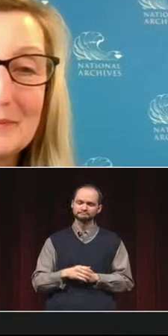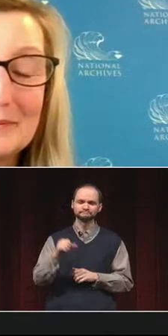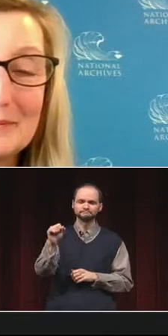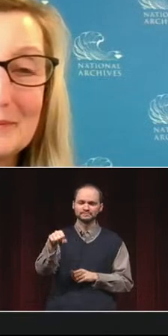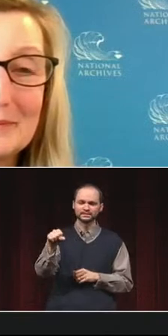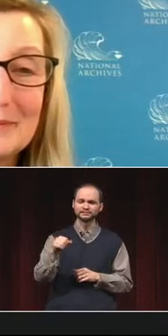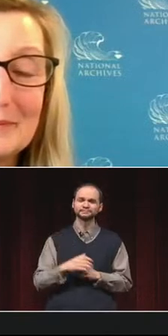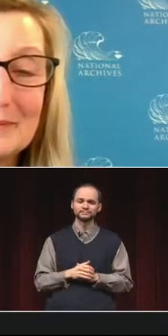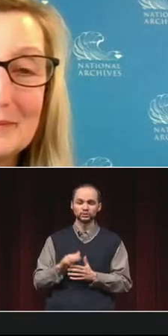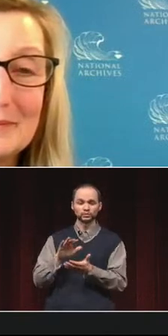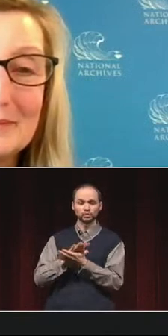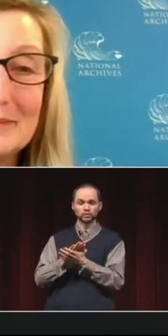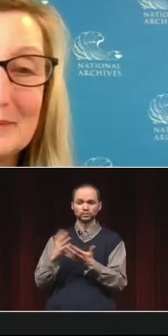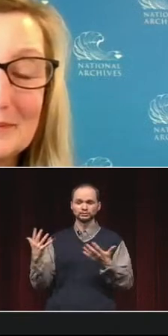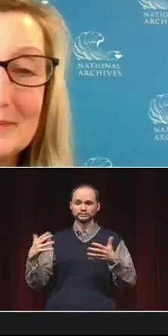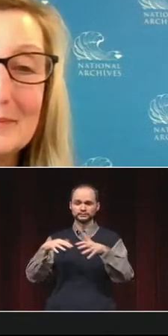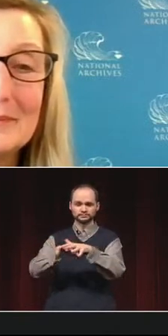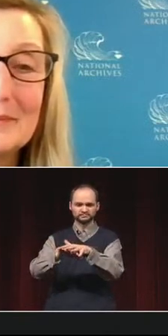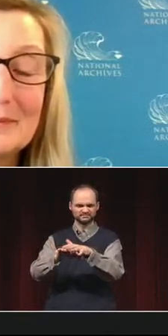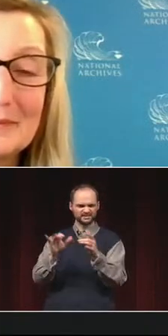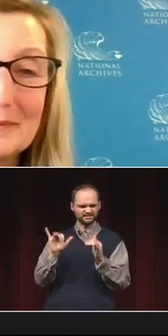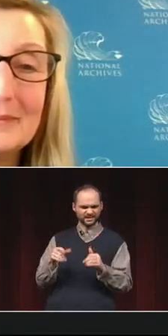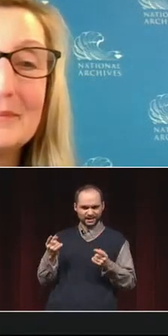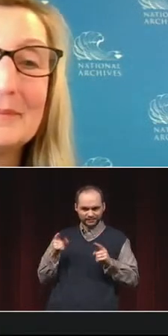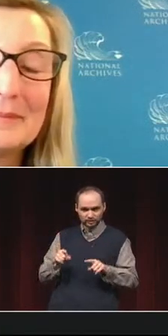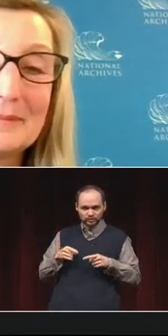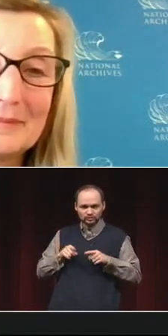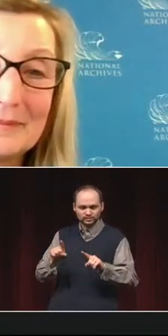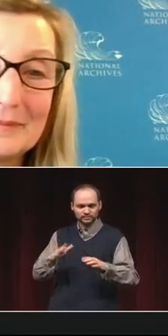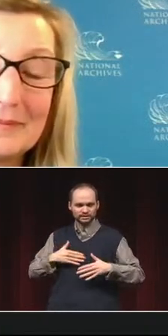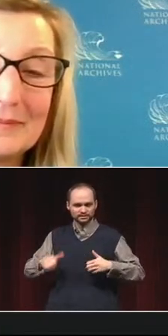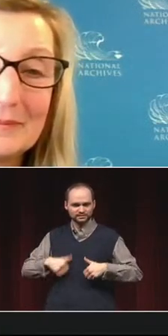of schools did happen in my lifetime. Black children and white children,